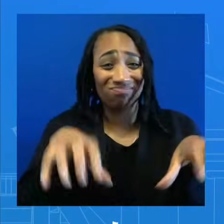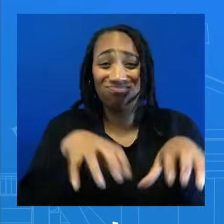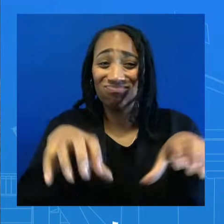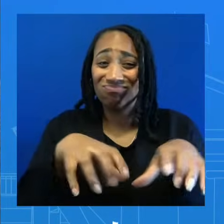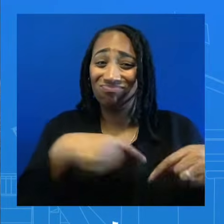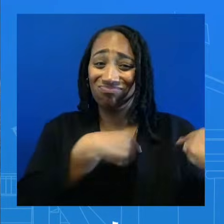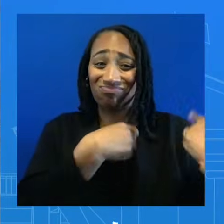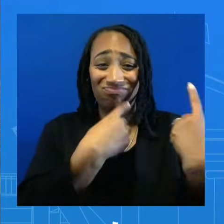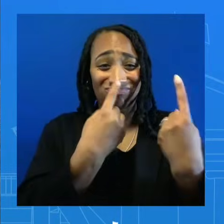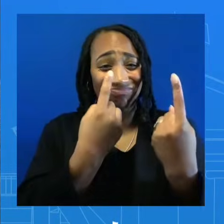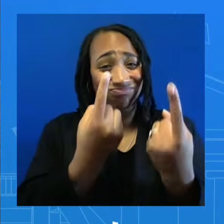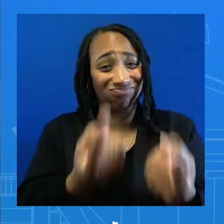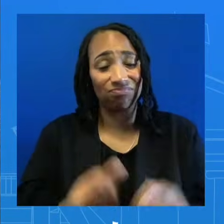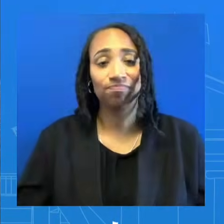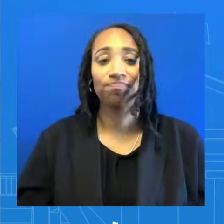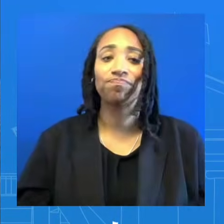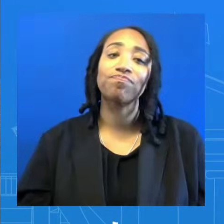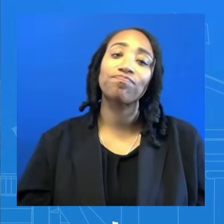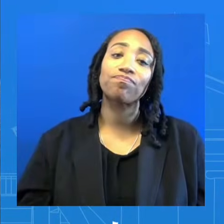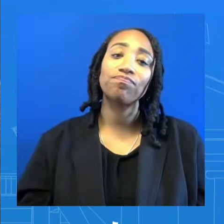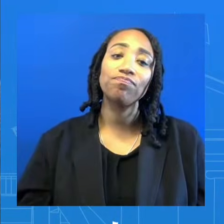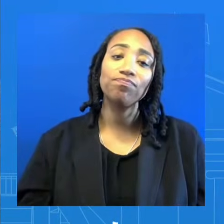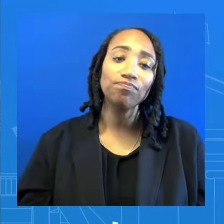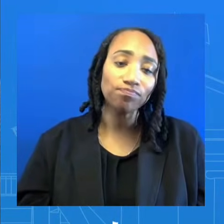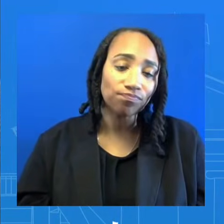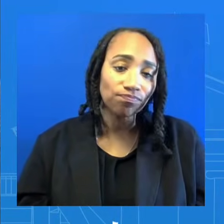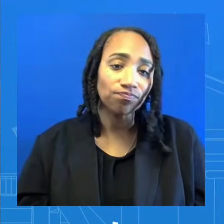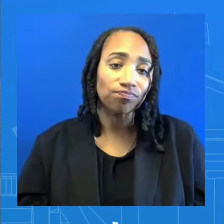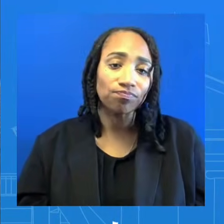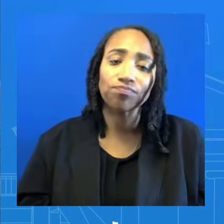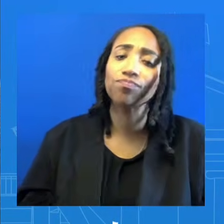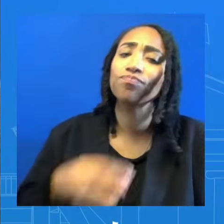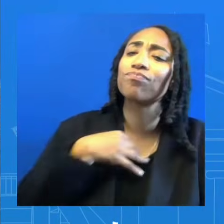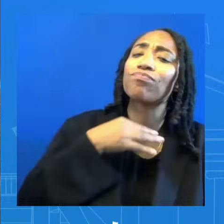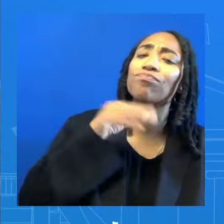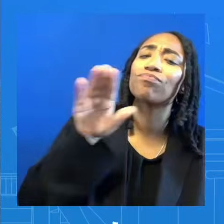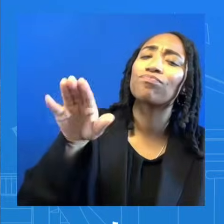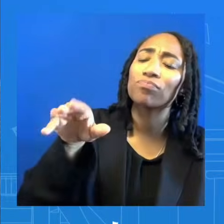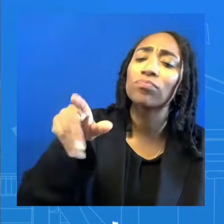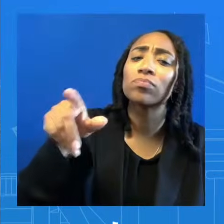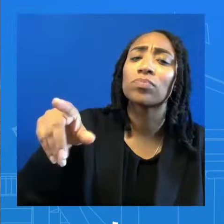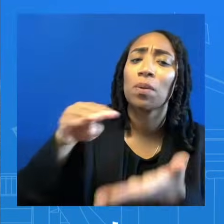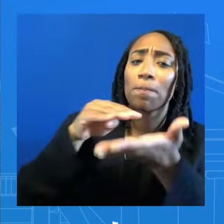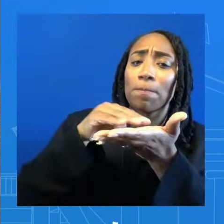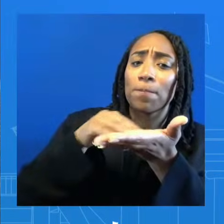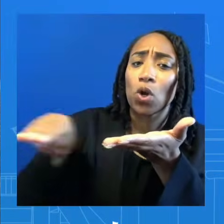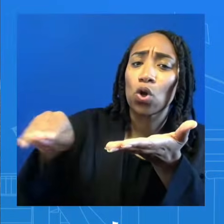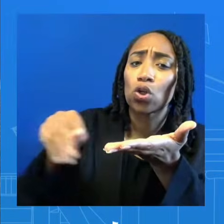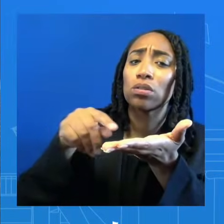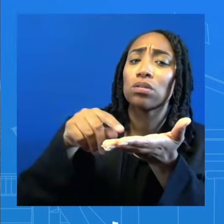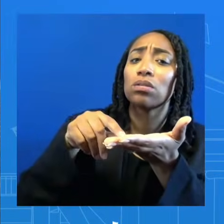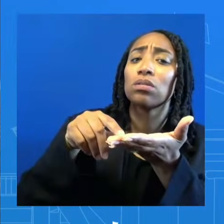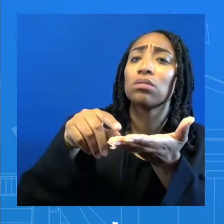can you say whether the president has signed all the paperwork and it's completely finalized with his signature on it?